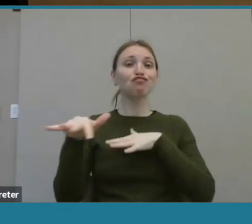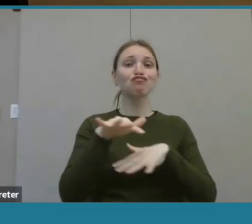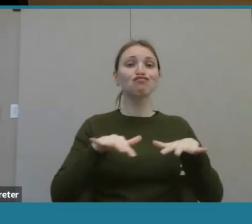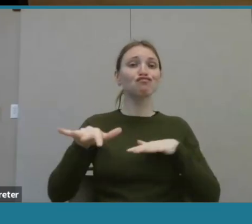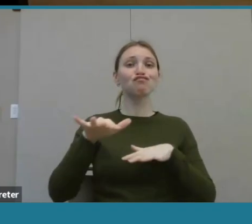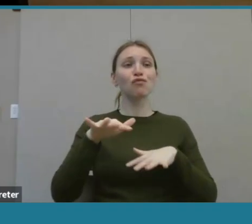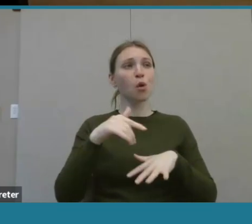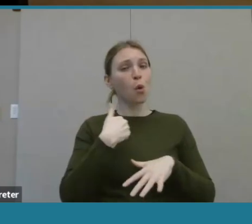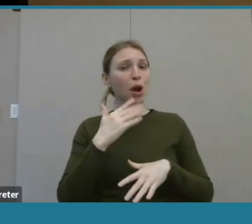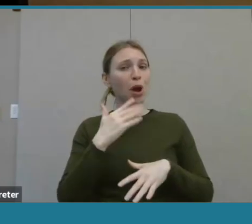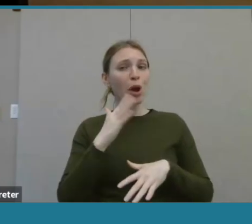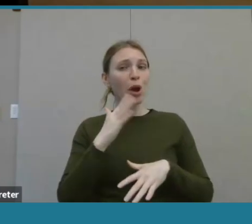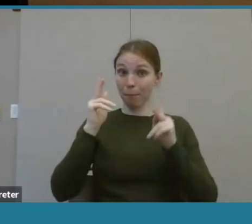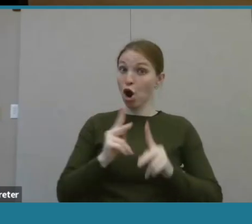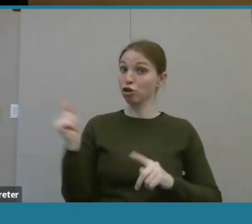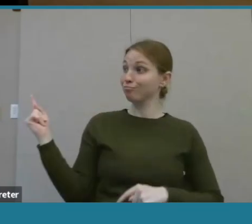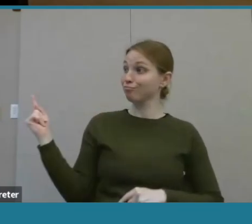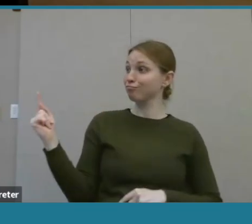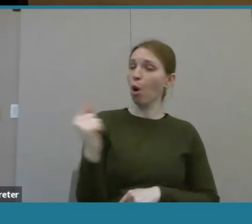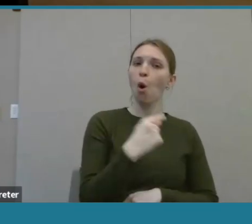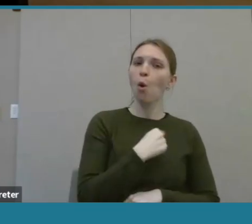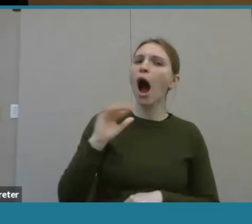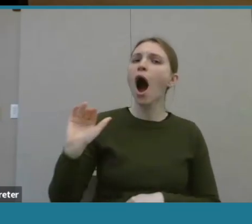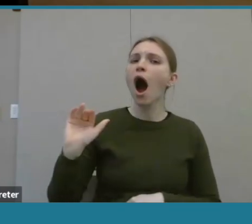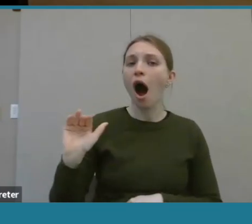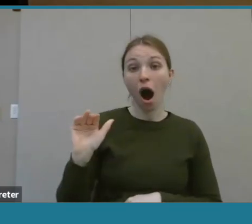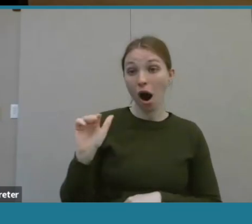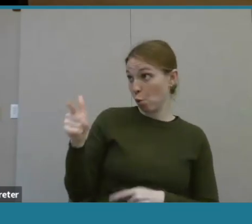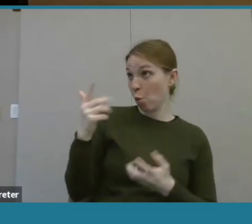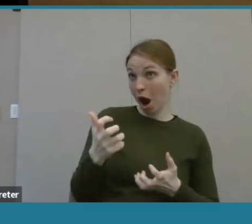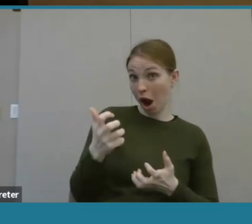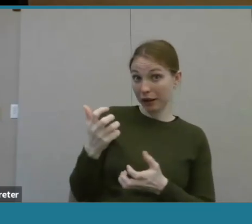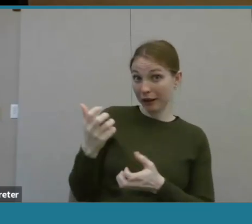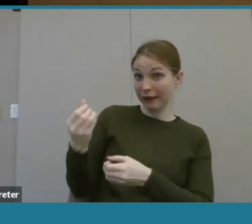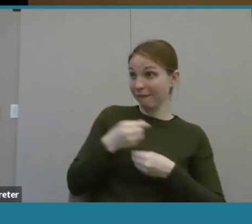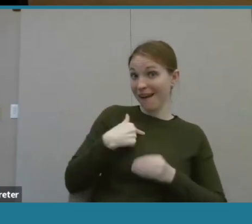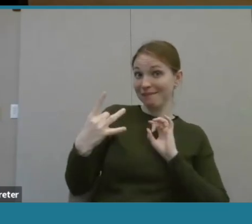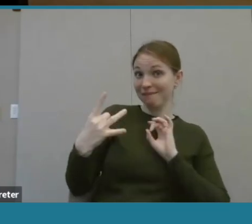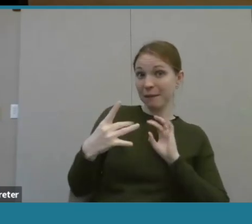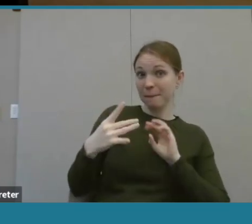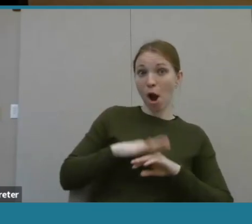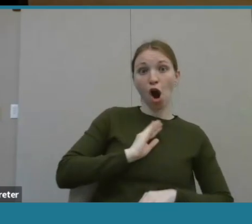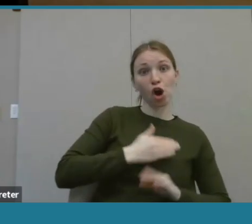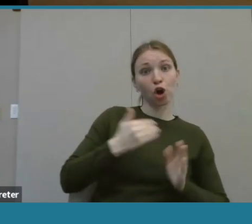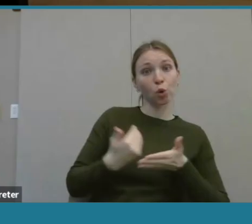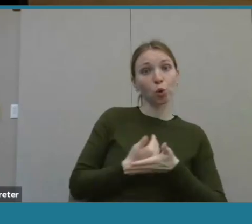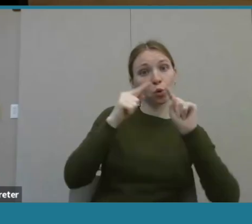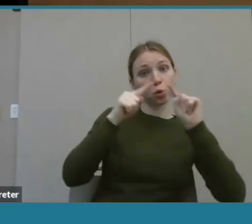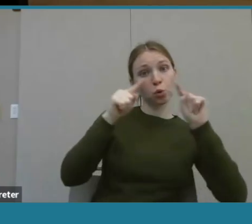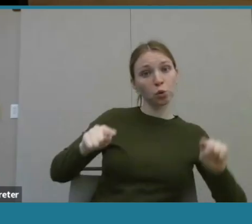passerby, would you like to come and help us? You know, we're redesigning Hey, you want to play with some signs? You want to give us some feedback? And they would look at the signs and fiddle with them and then